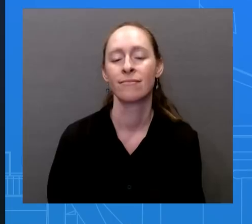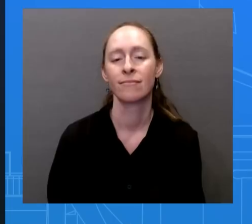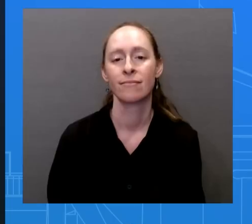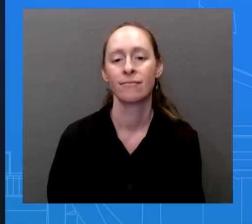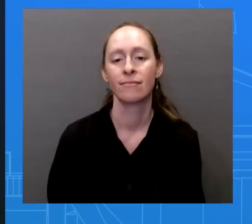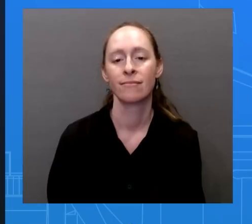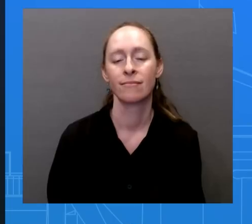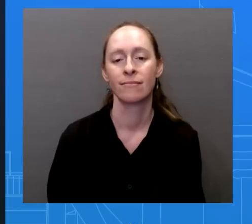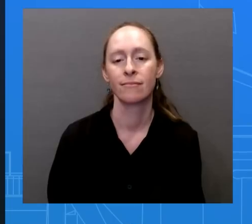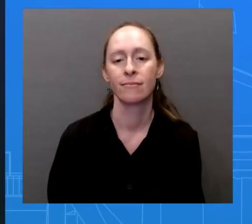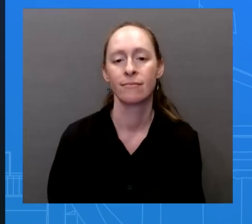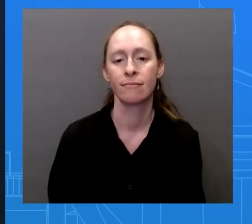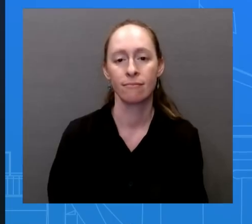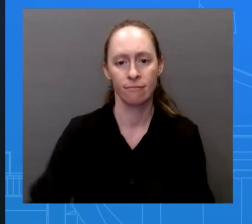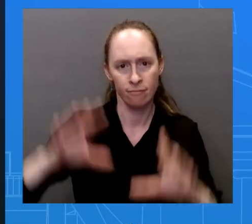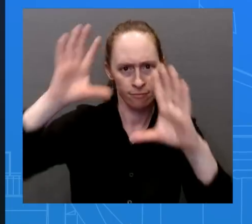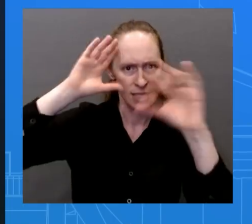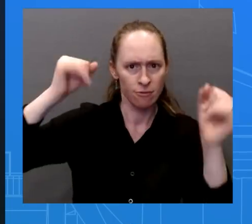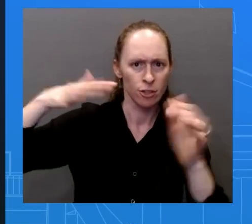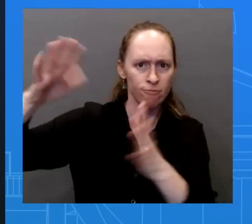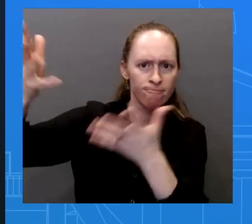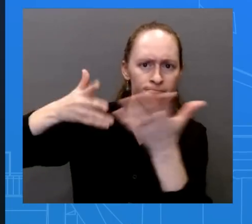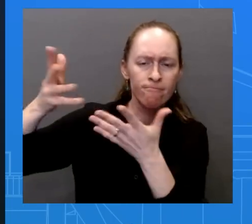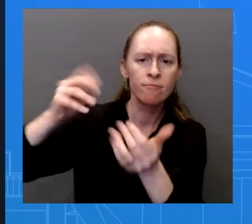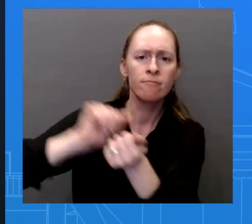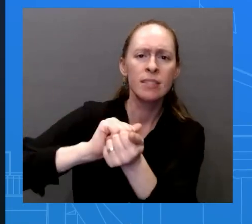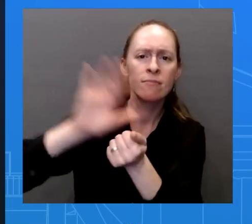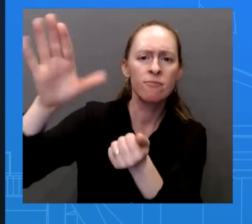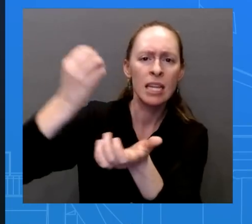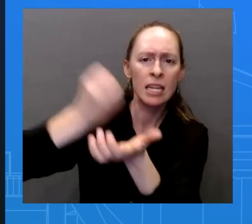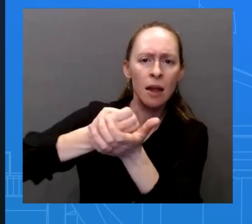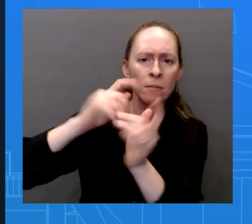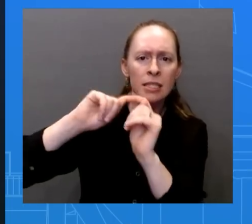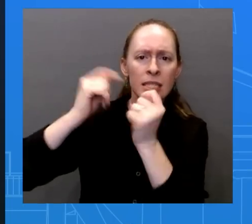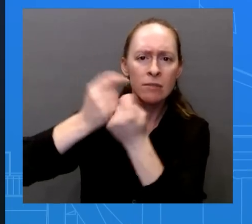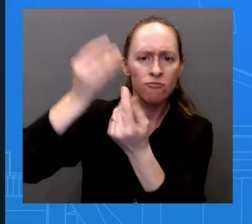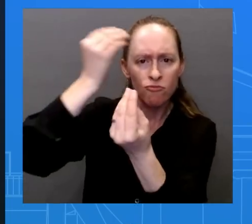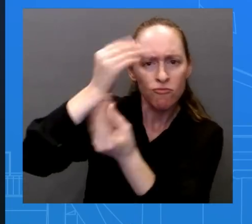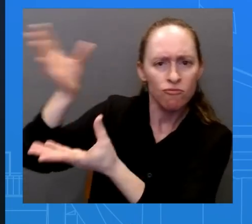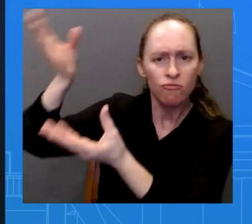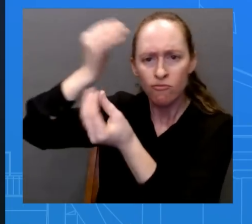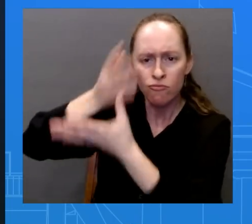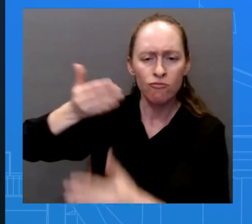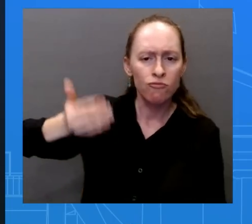as we have sent updates about that these last two weeks, on the global economic development.